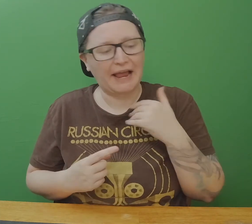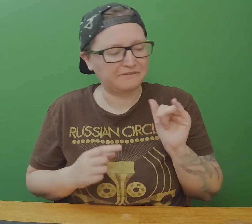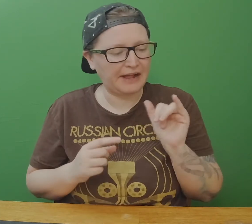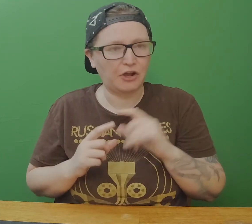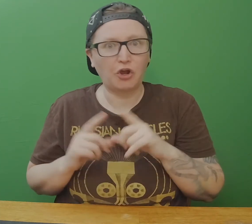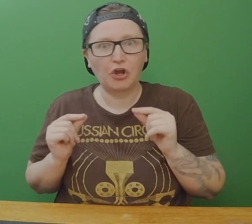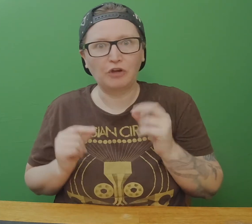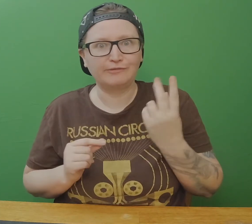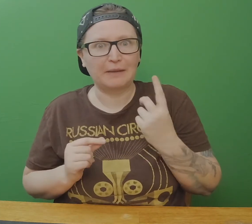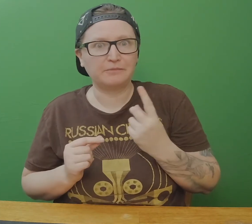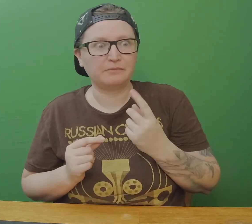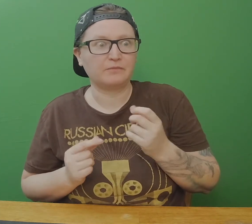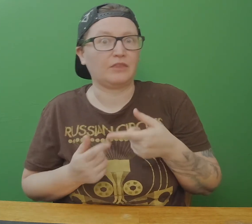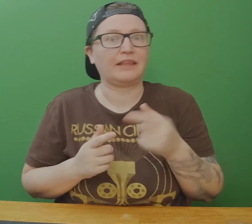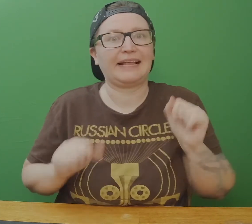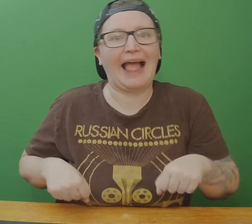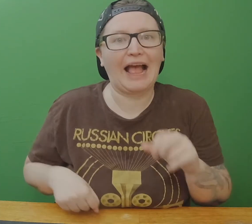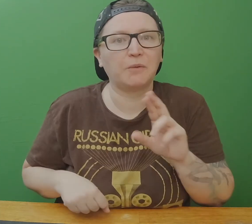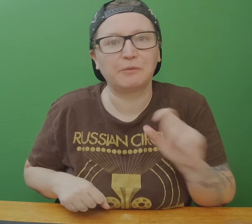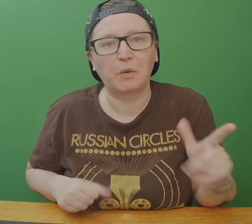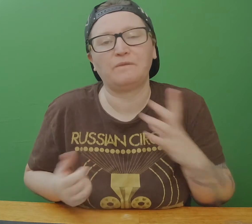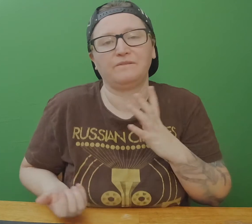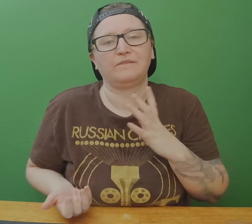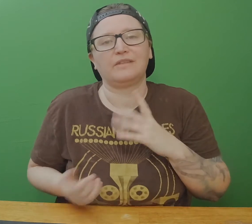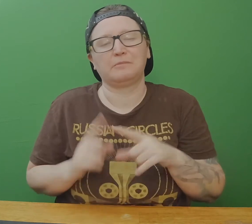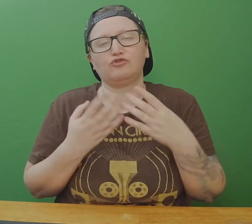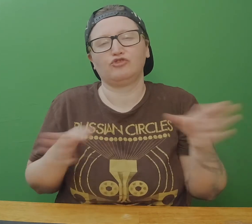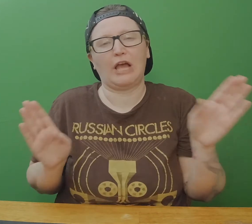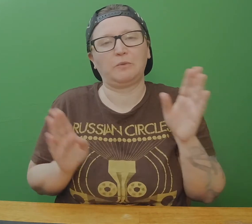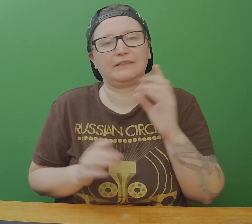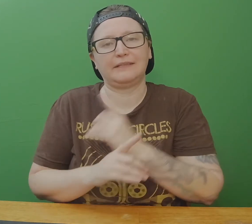you don't get to re-roll but I might have a card that would allow me to roll and then you can but